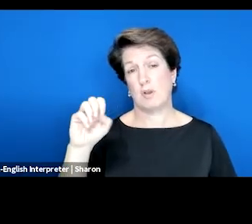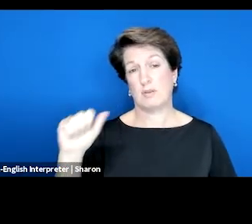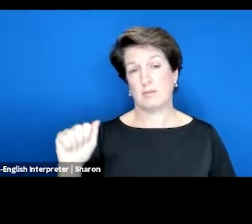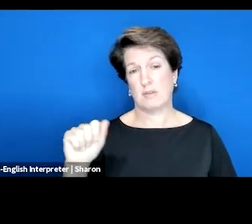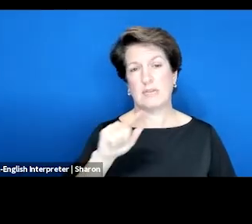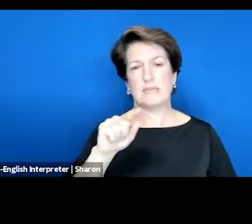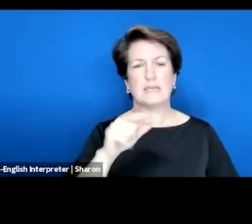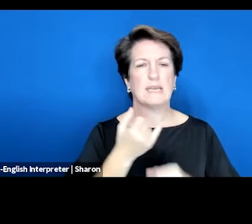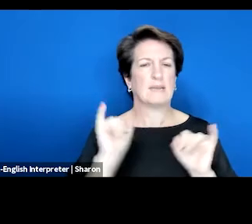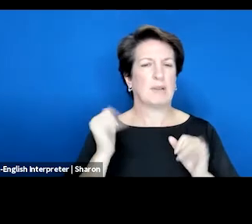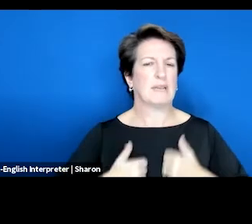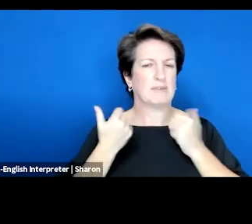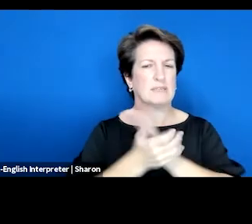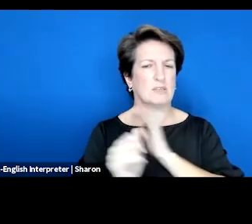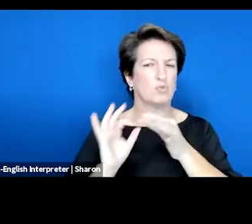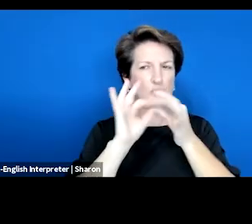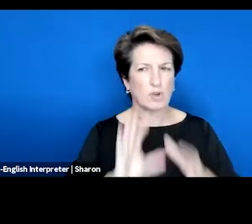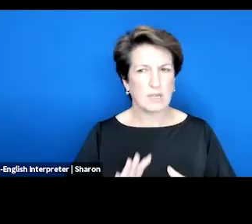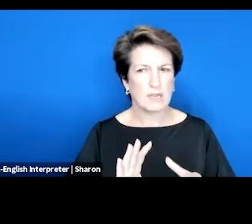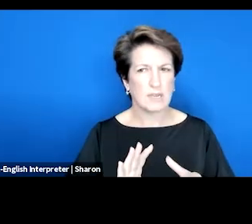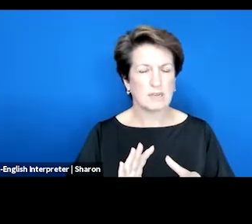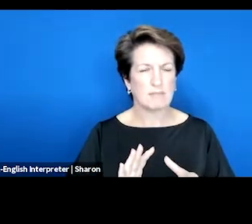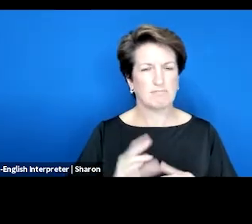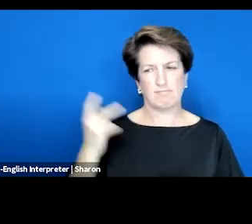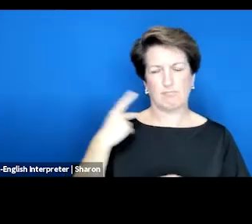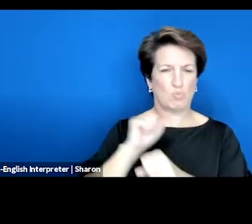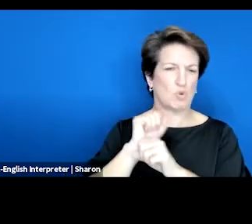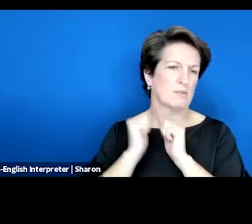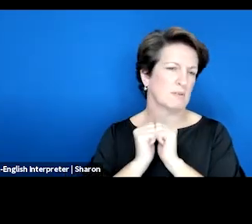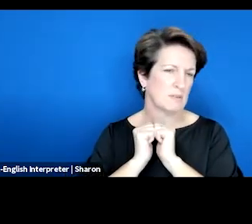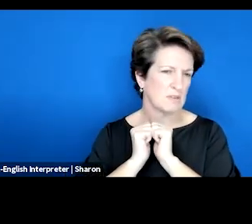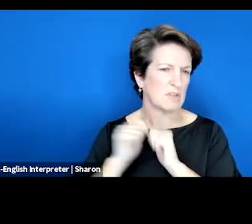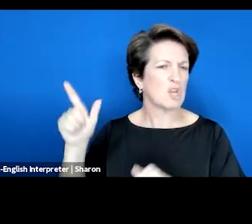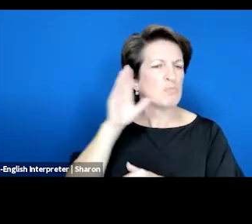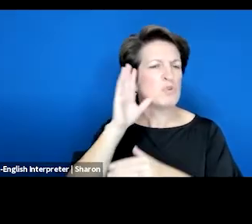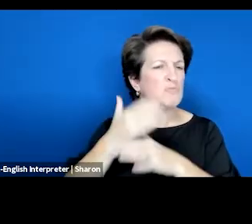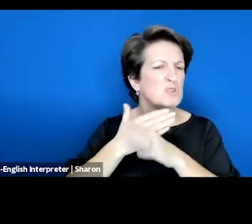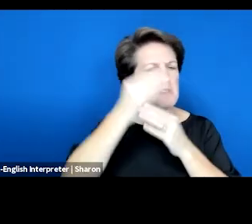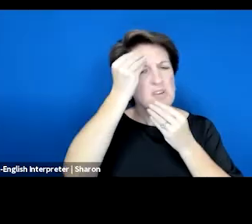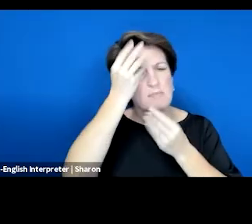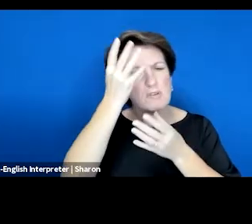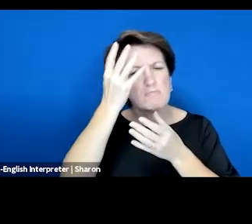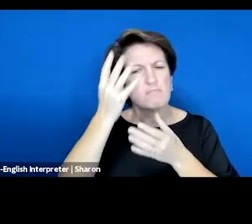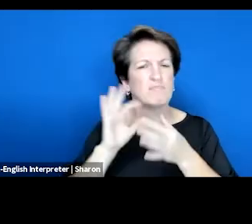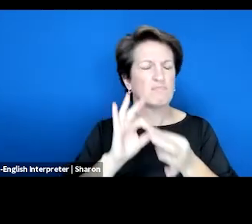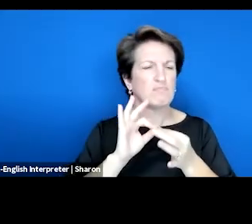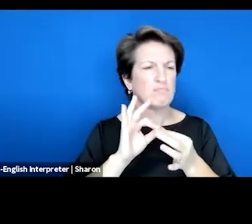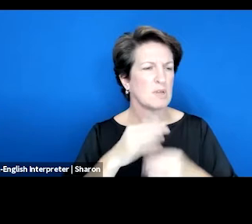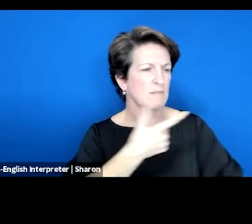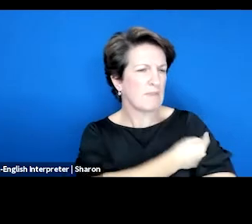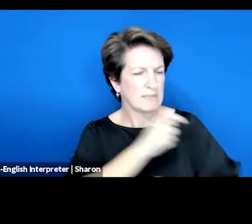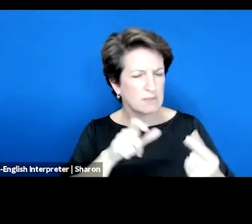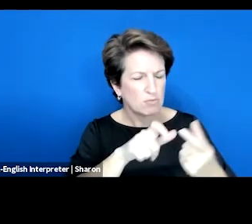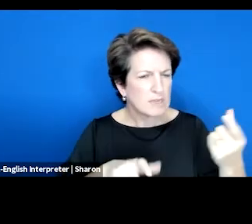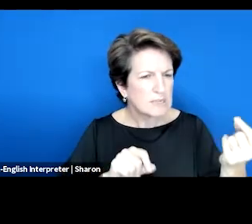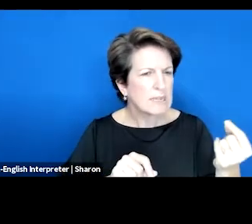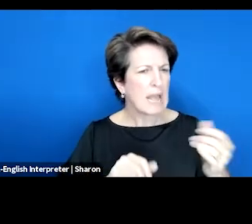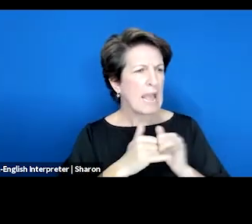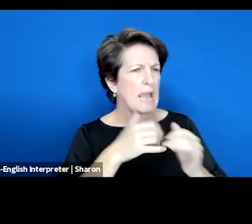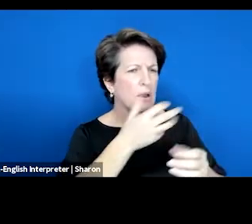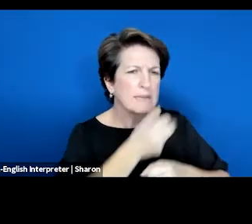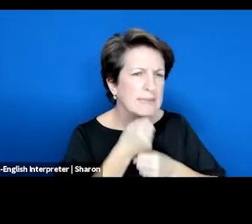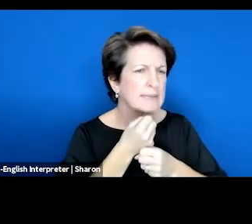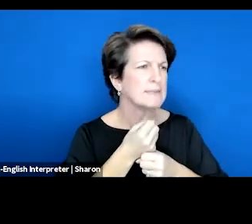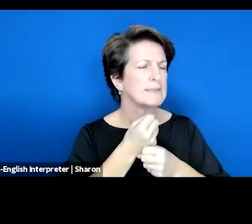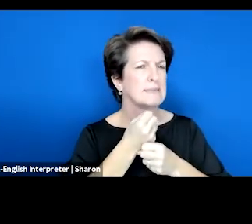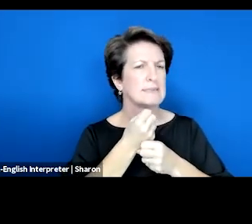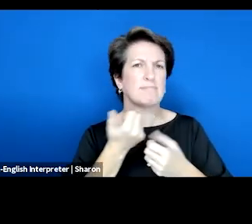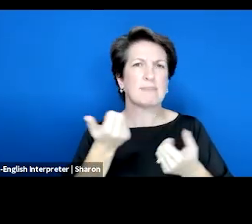that is just Pisarek